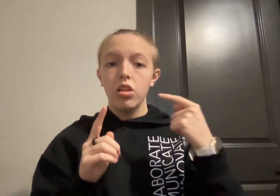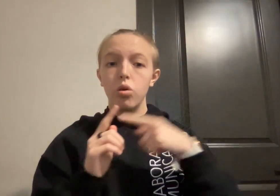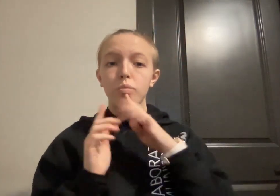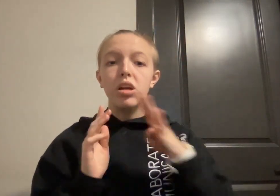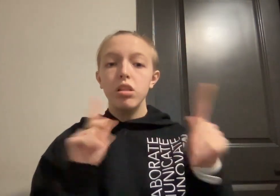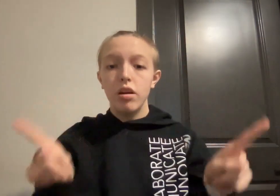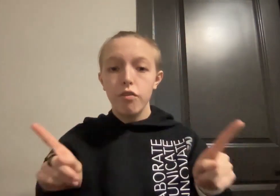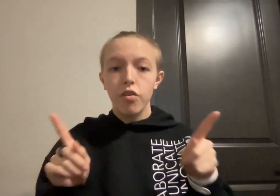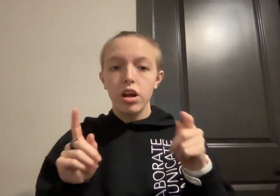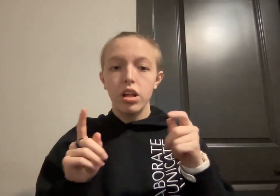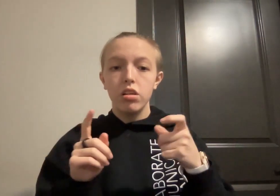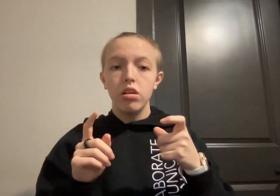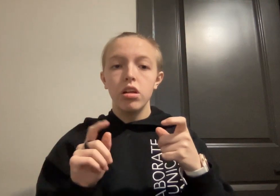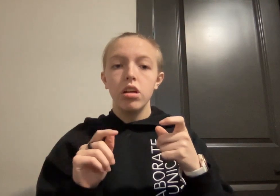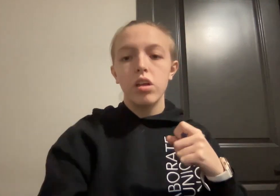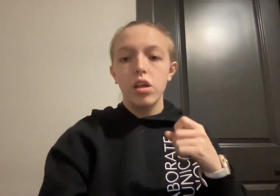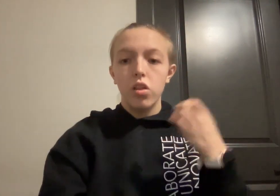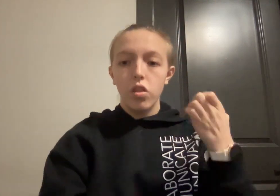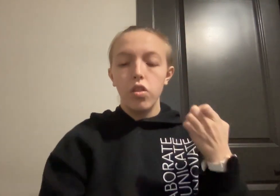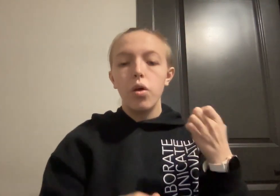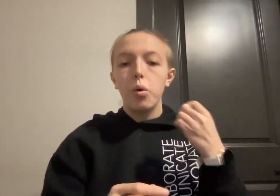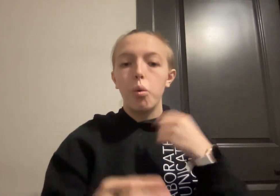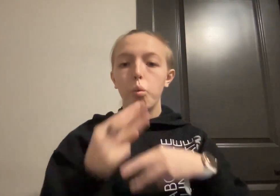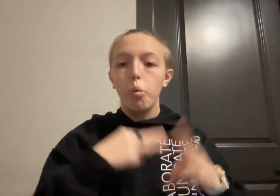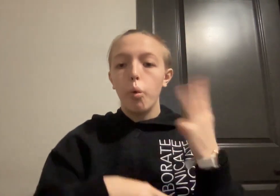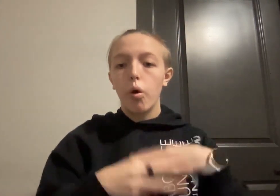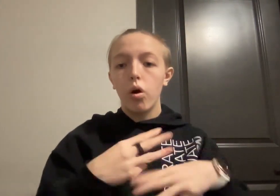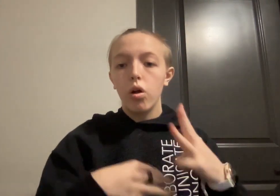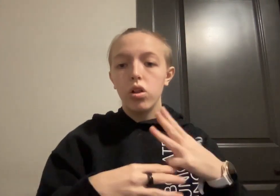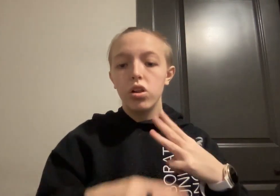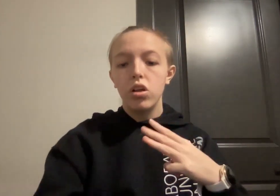to be different from the world